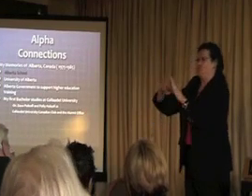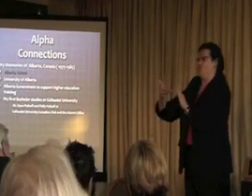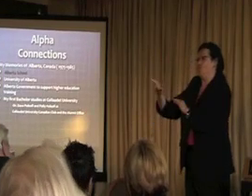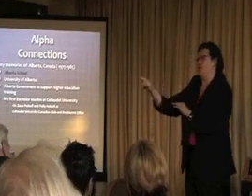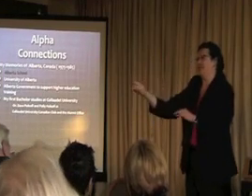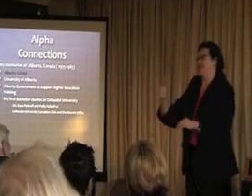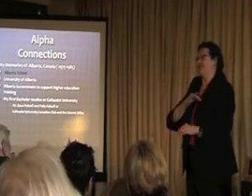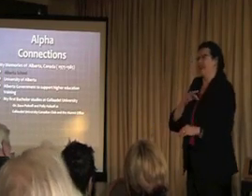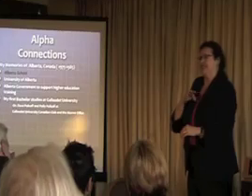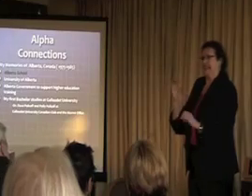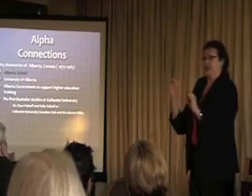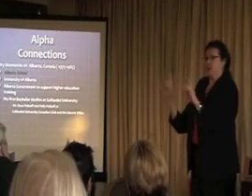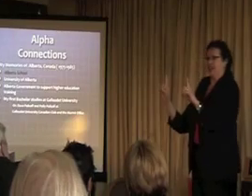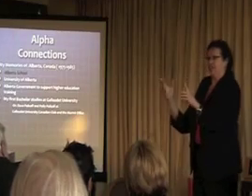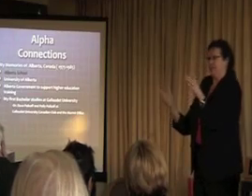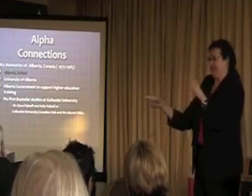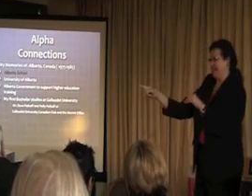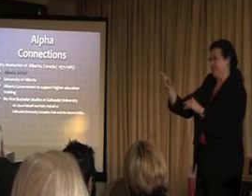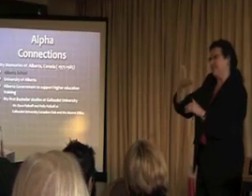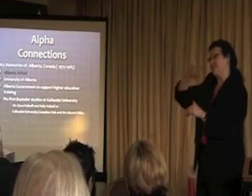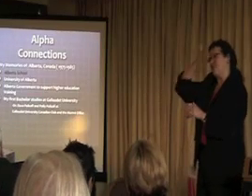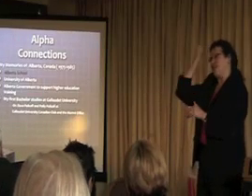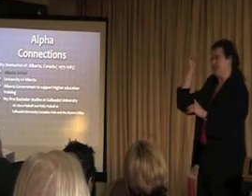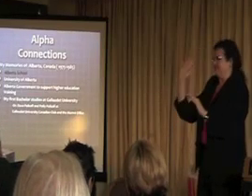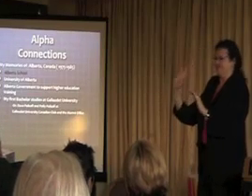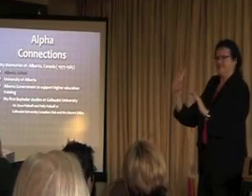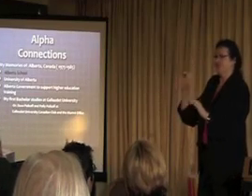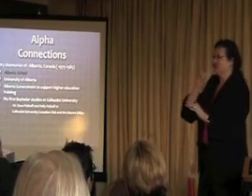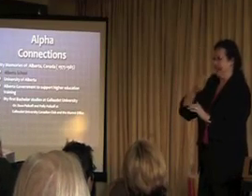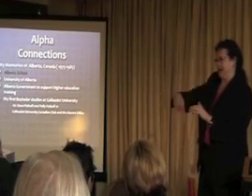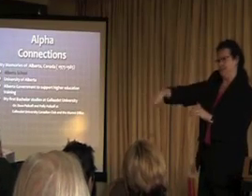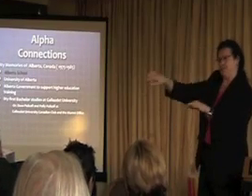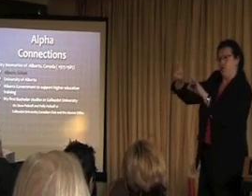University of Alberta was a strong presence at the School For the Deaf, because teachers